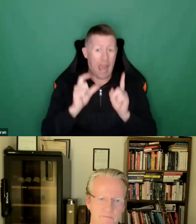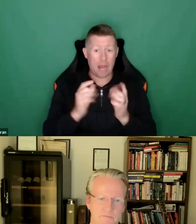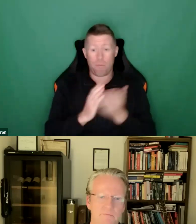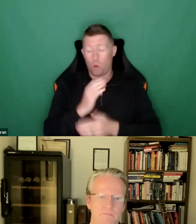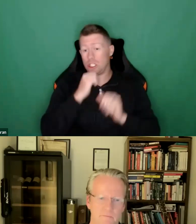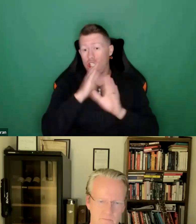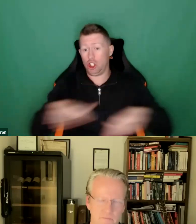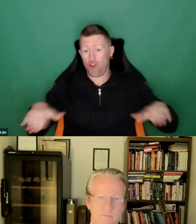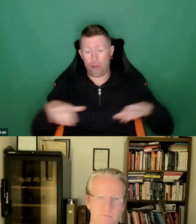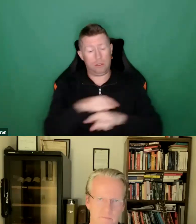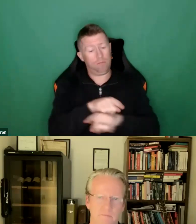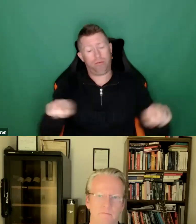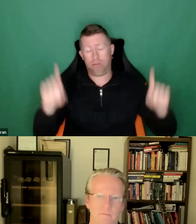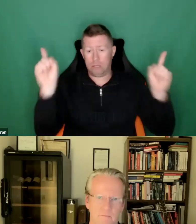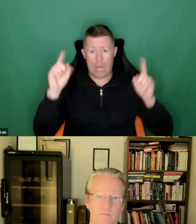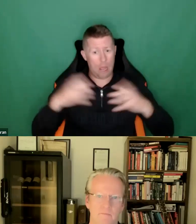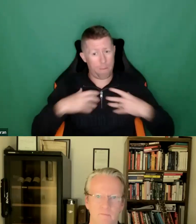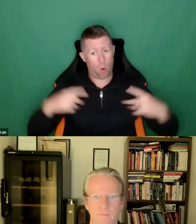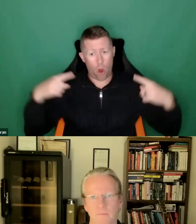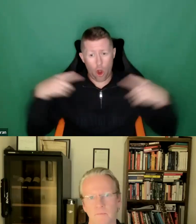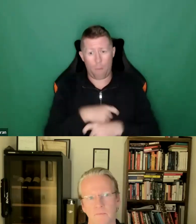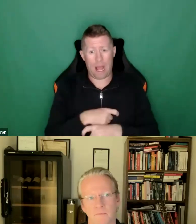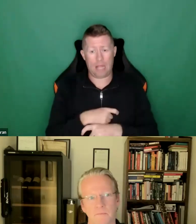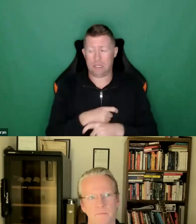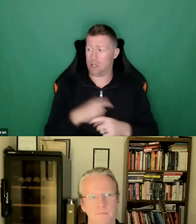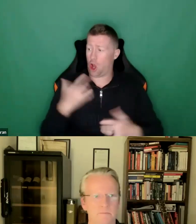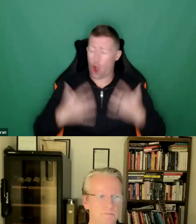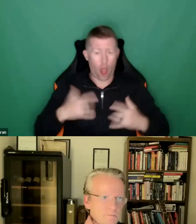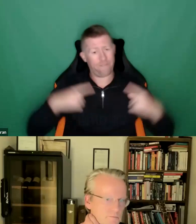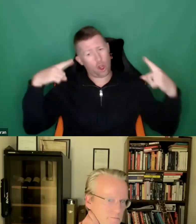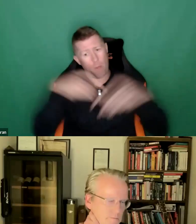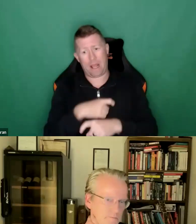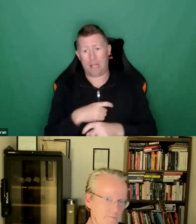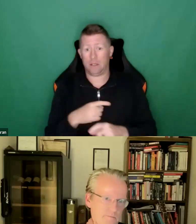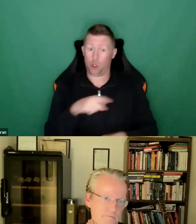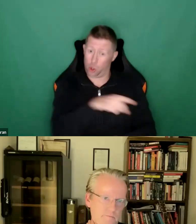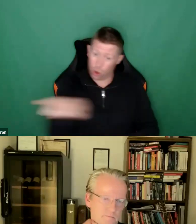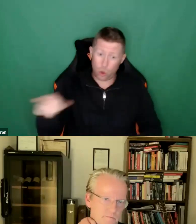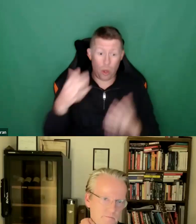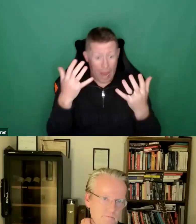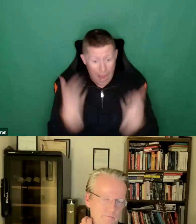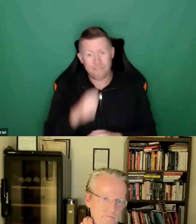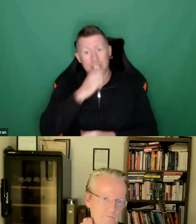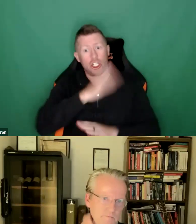not think we are suggesting that. I think it is important that we don't come out of this